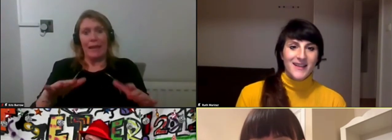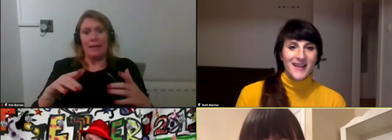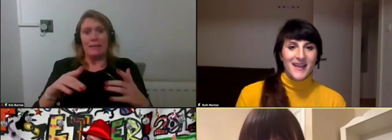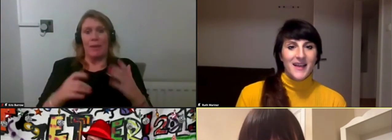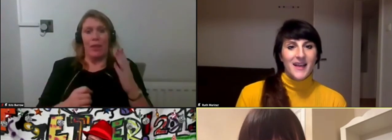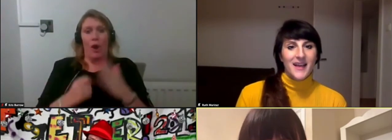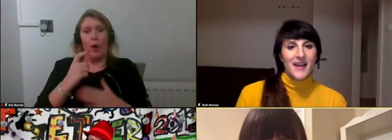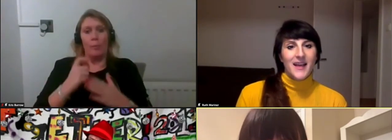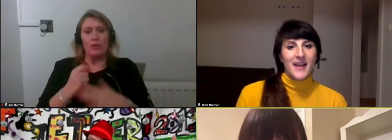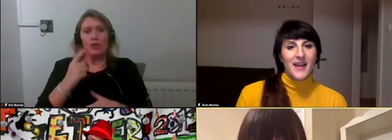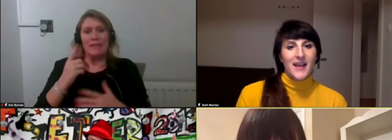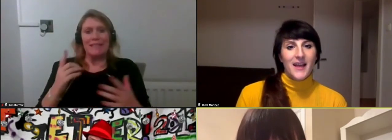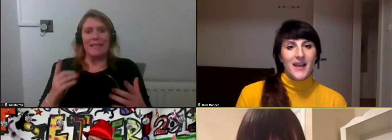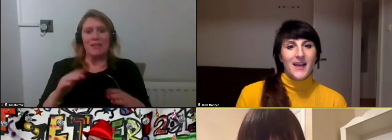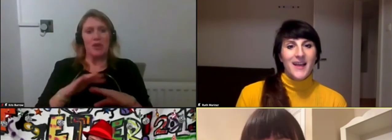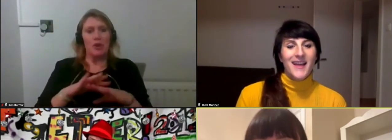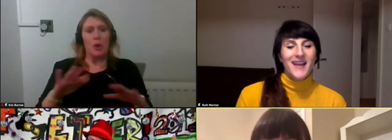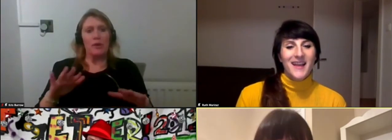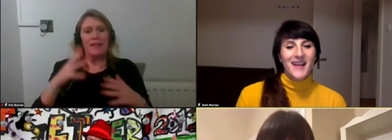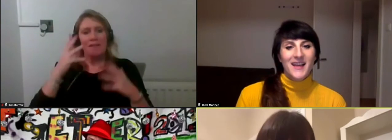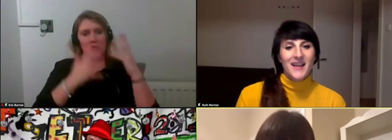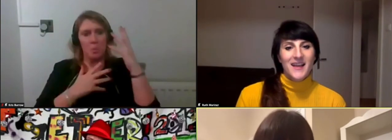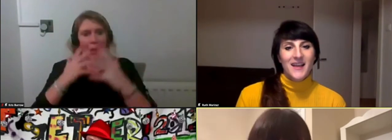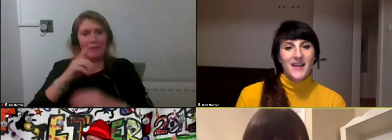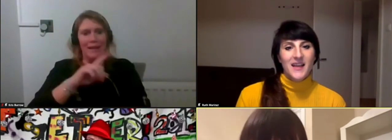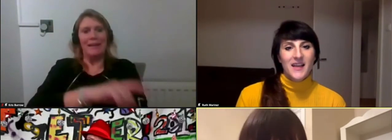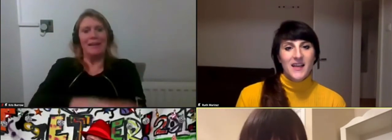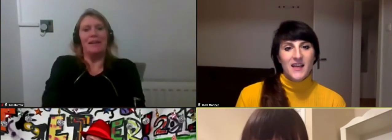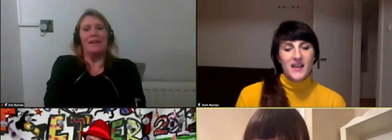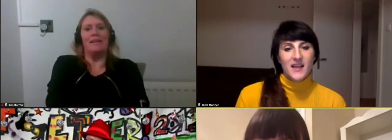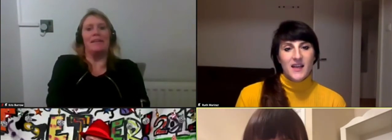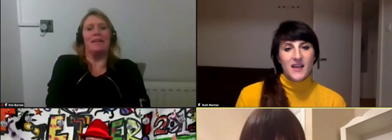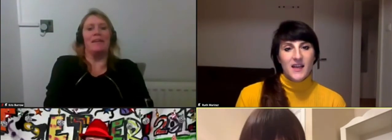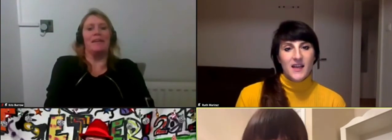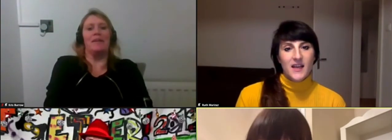not to have to worry, as well, as a soundproofed studio, I have an empty house